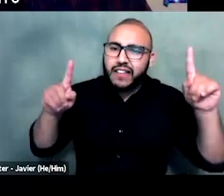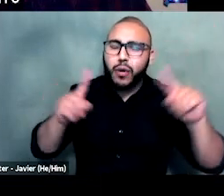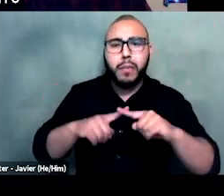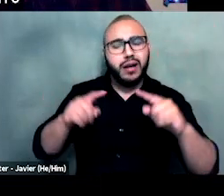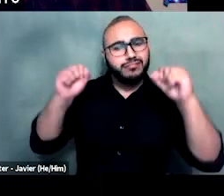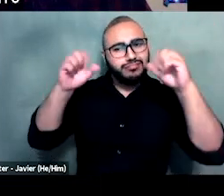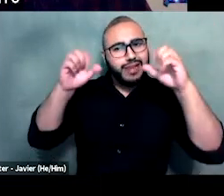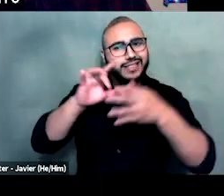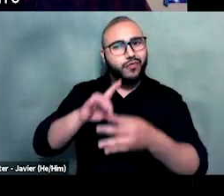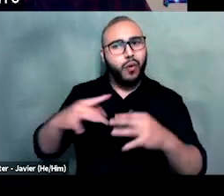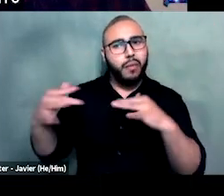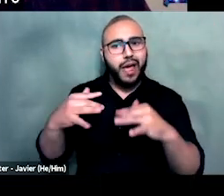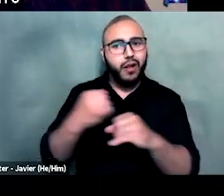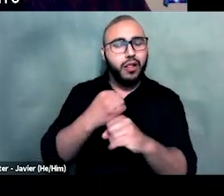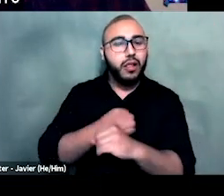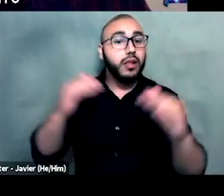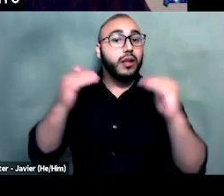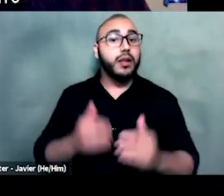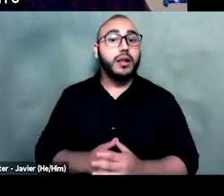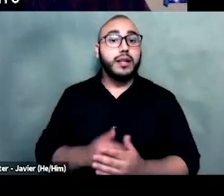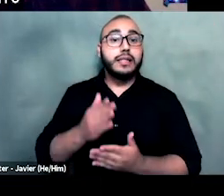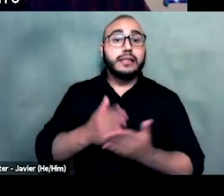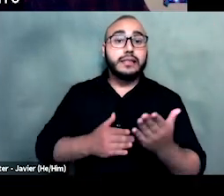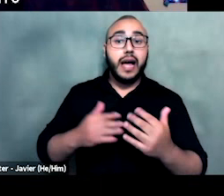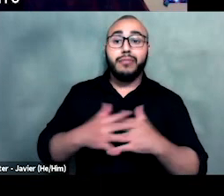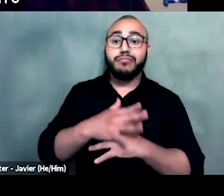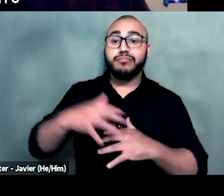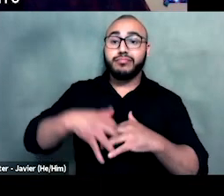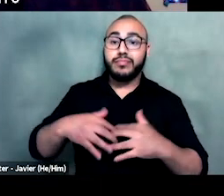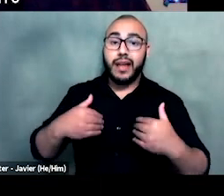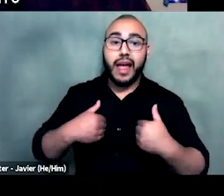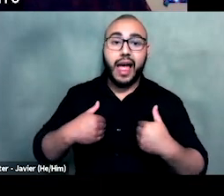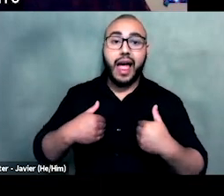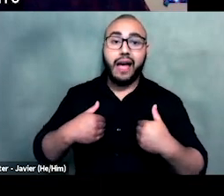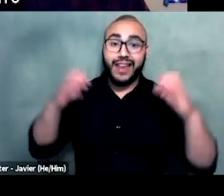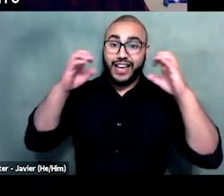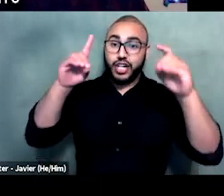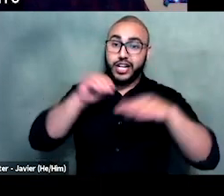communities have public education like your Aztec, your Mexica communities had a form of